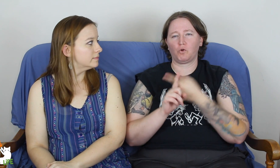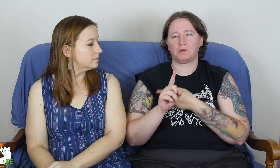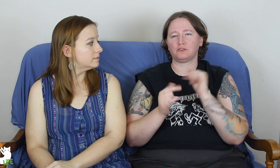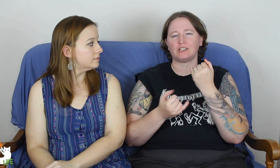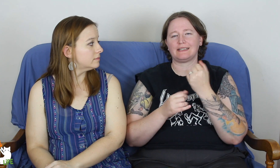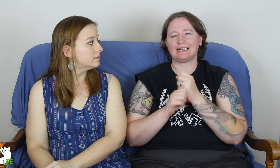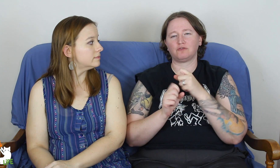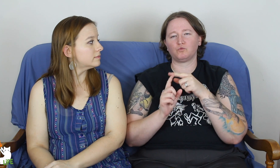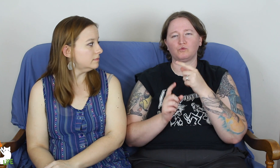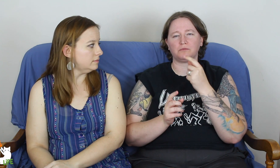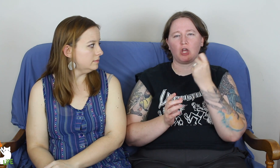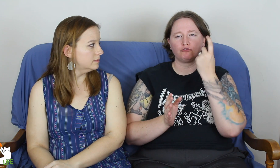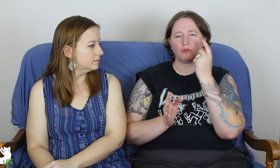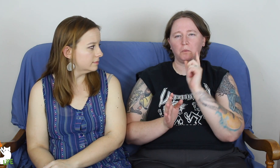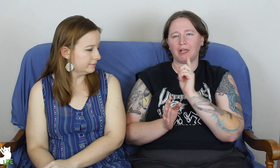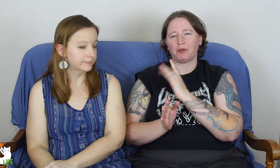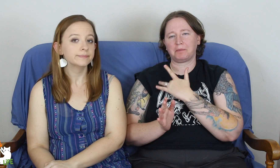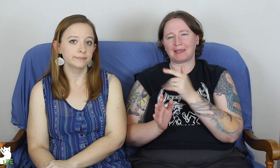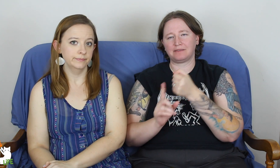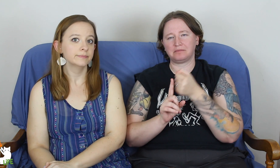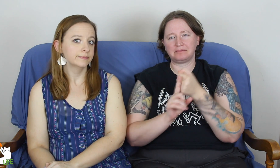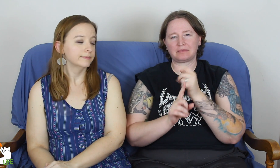Just do that a few months before and kind of get a better understanding